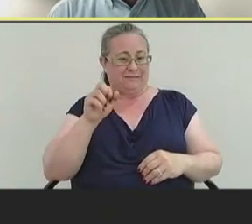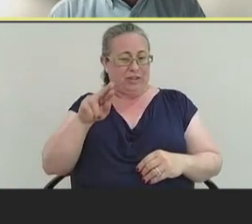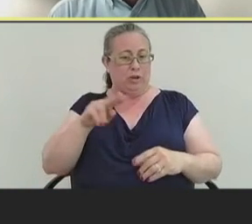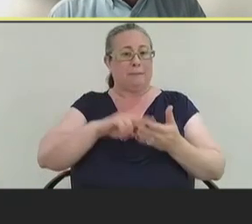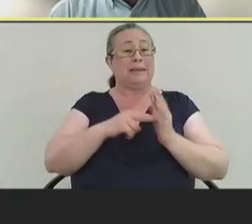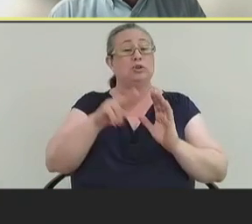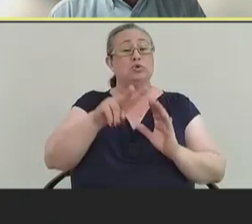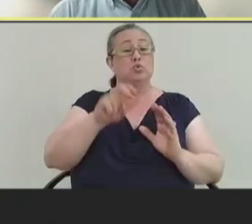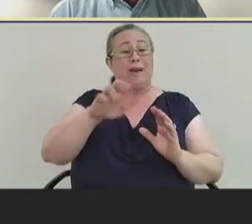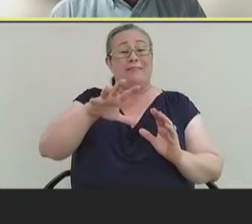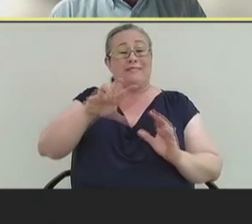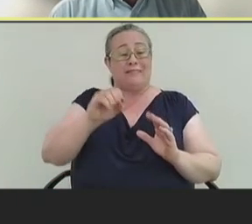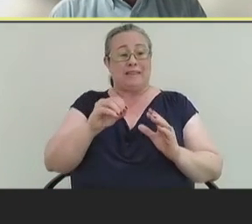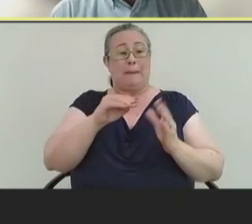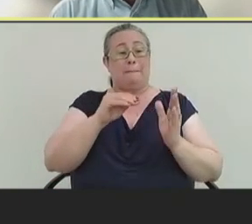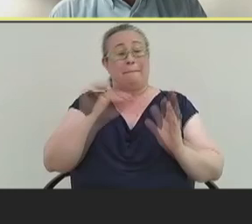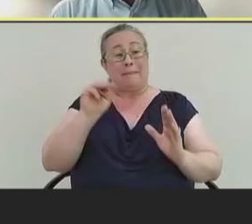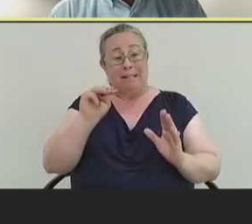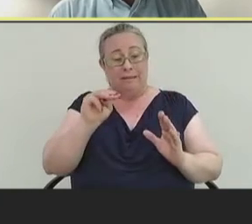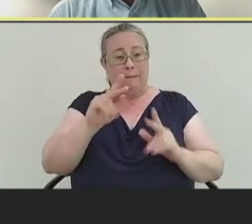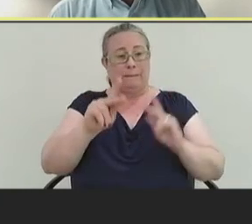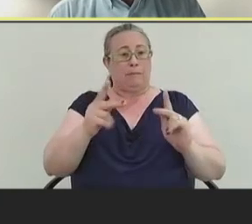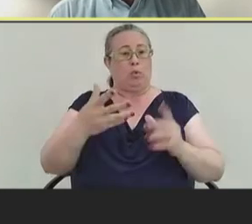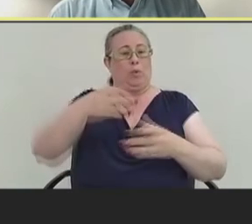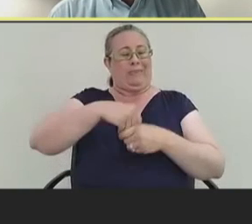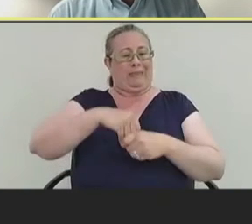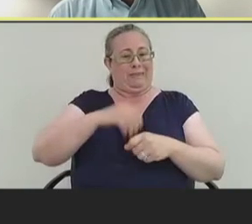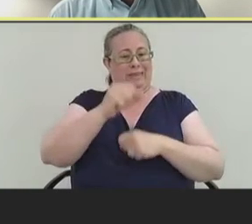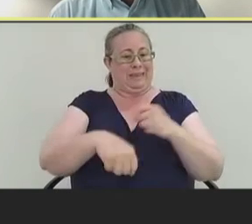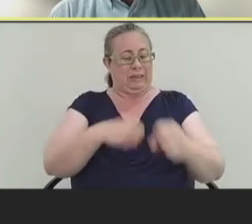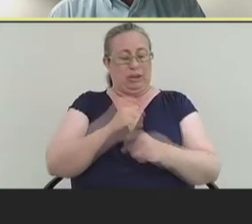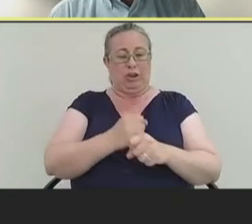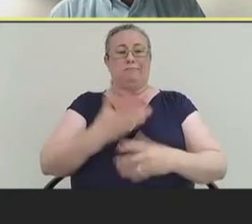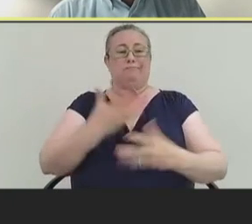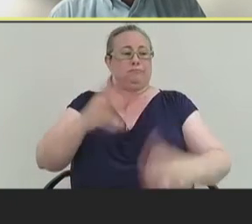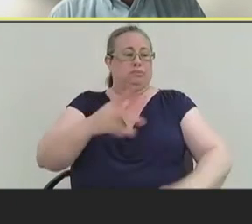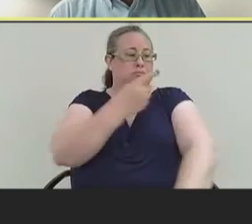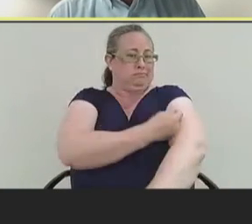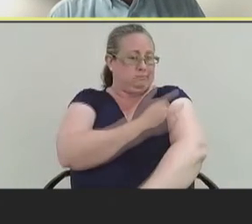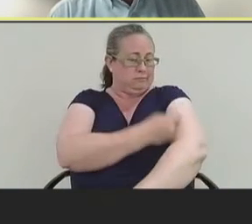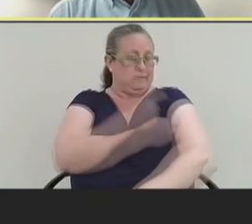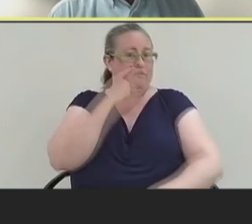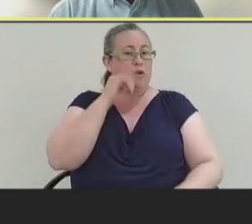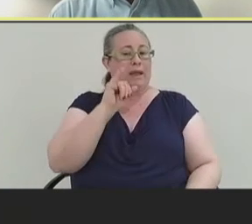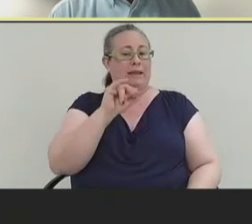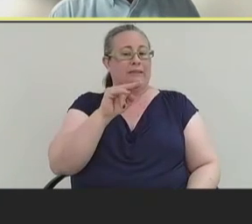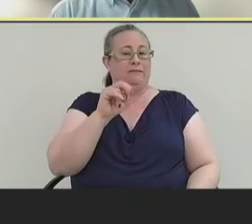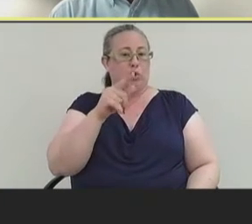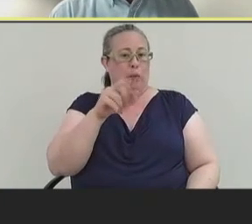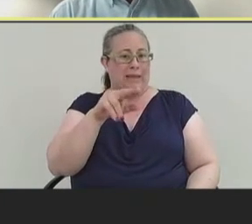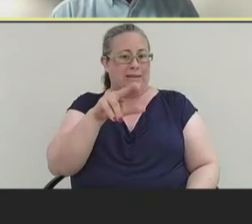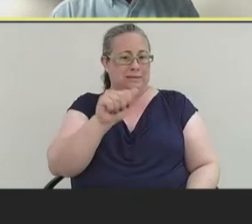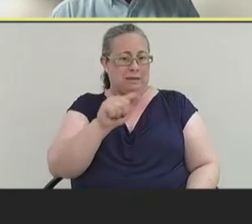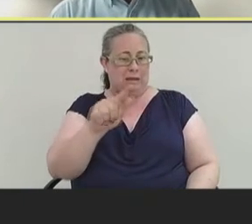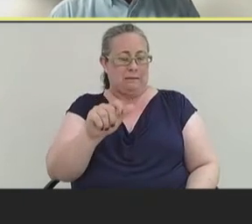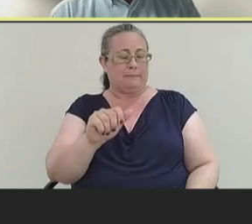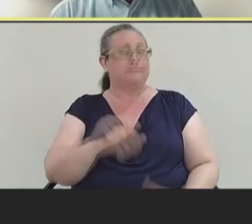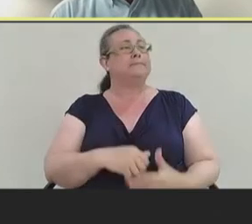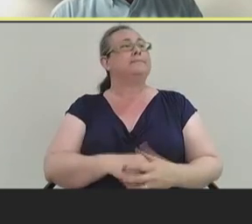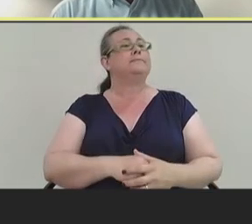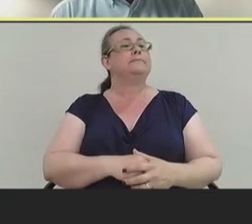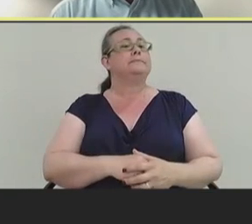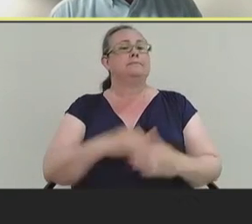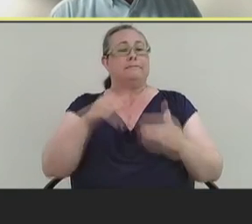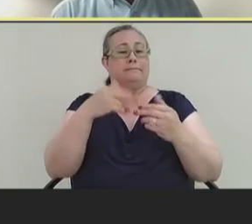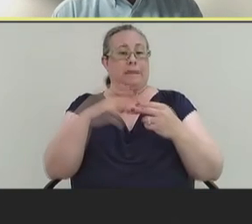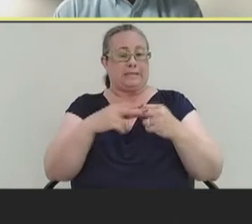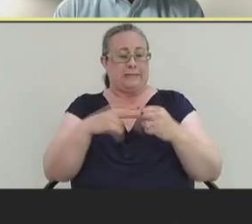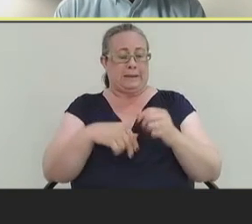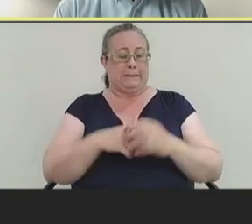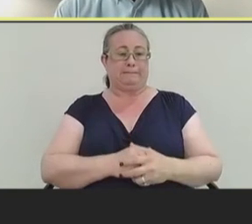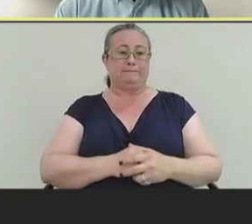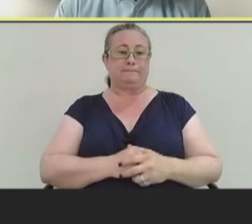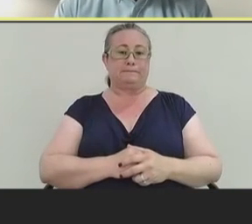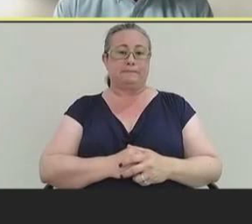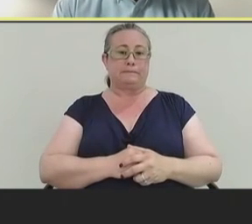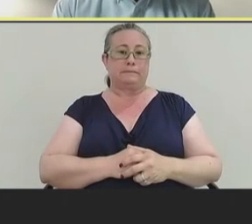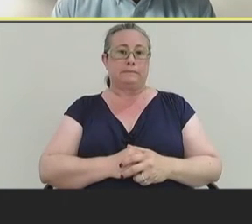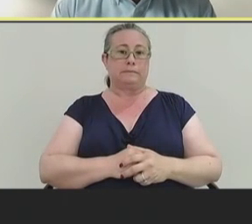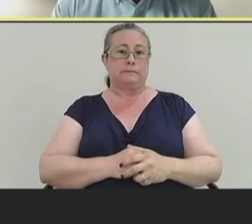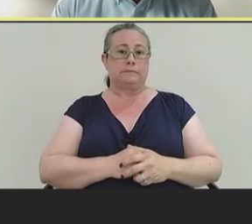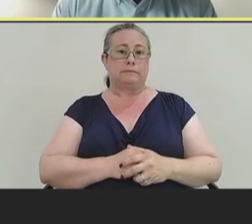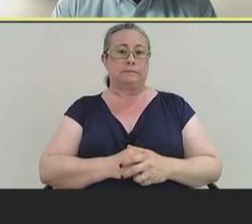people per year around the -- are immunized around the world for influenza. Next slide.